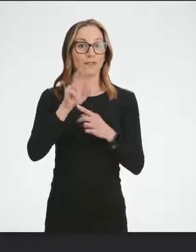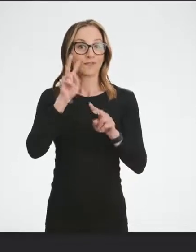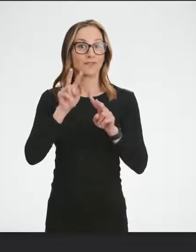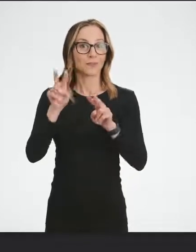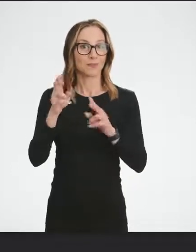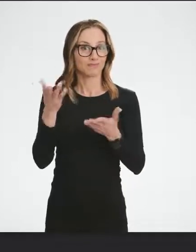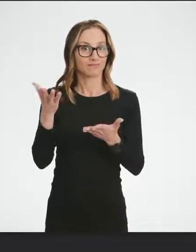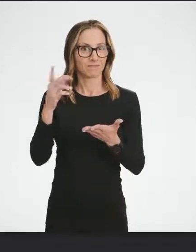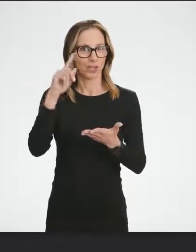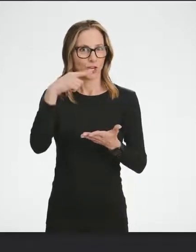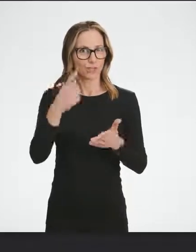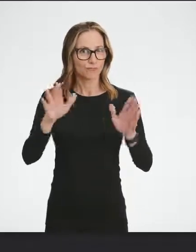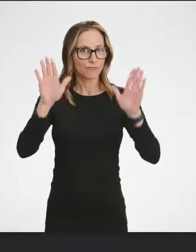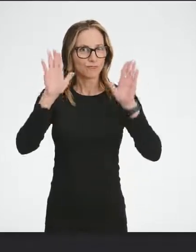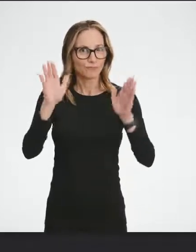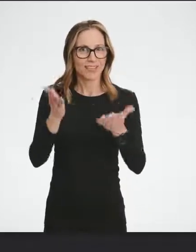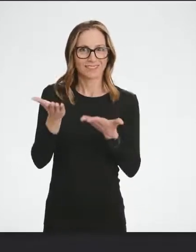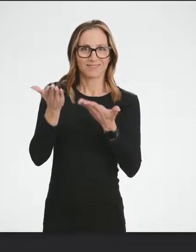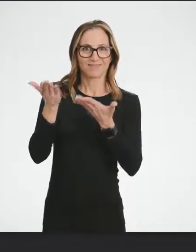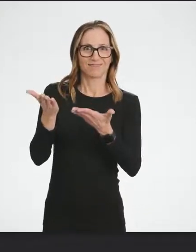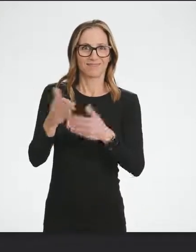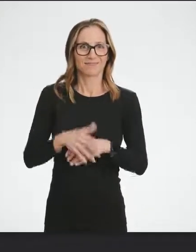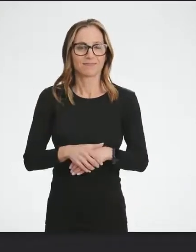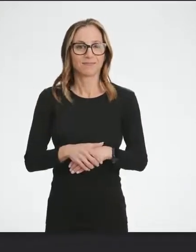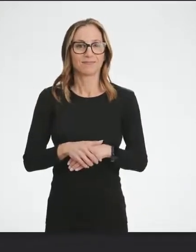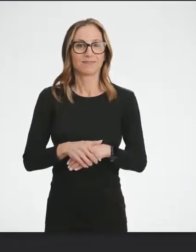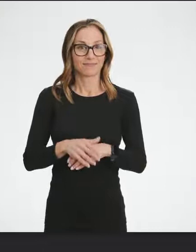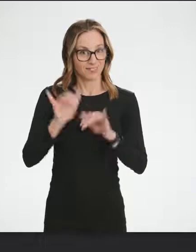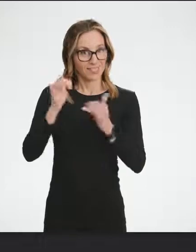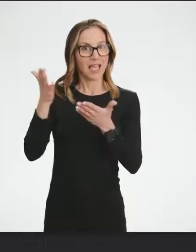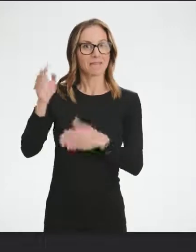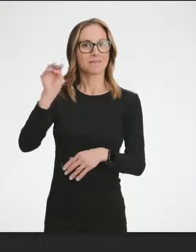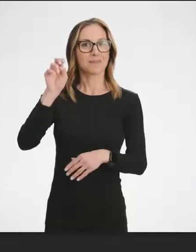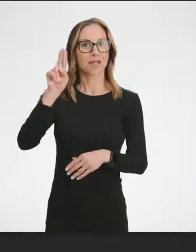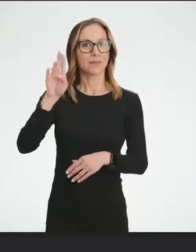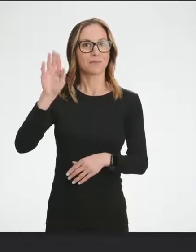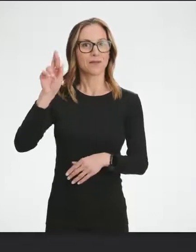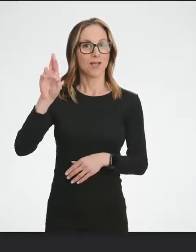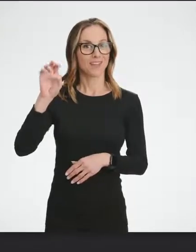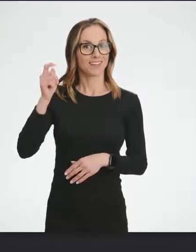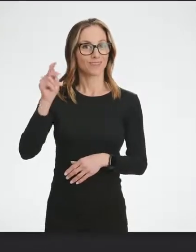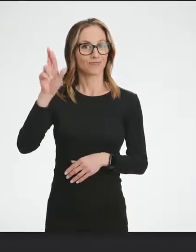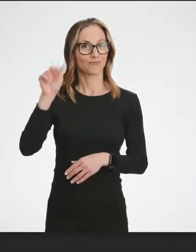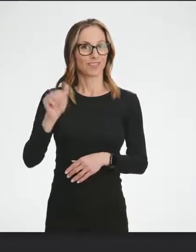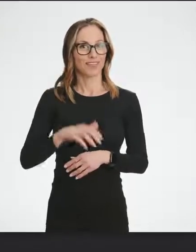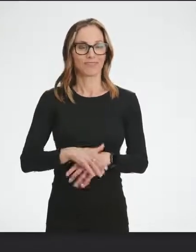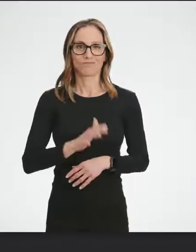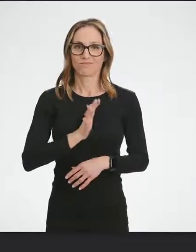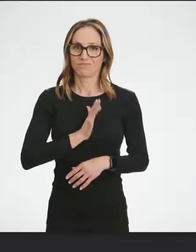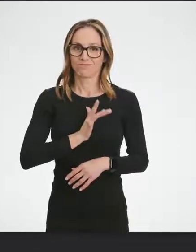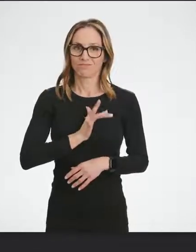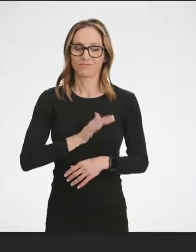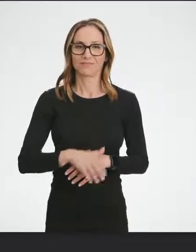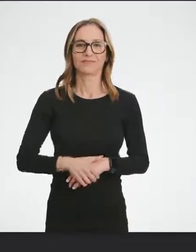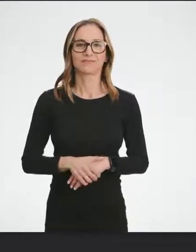Our Donut Champion view looks great on Mac right out of the box. And here's that menu bar extra. That'll be handy.